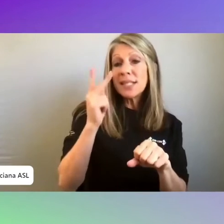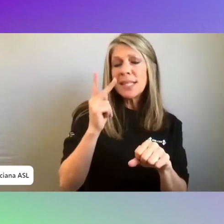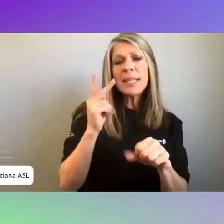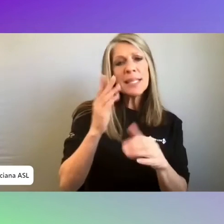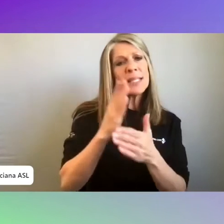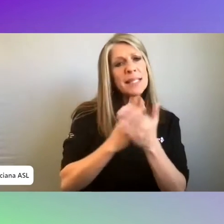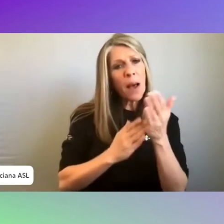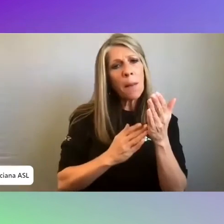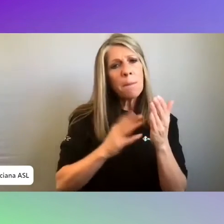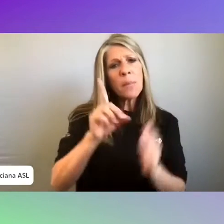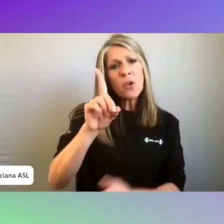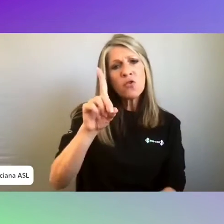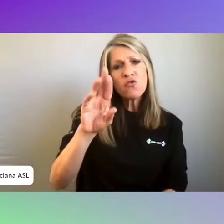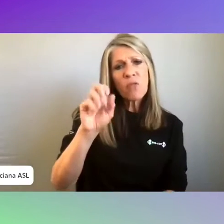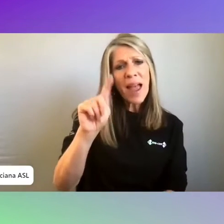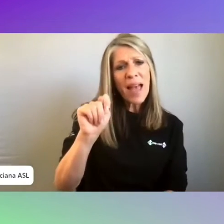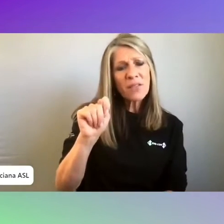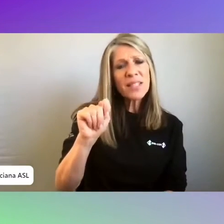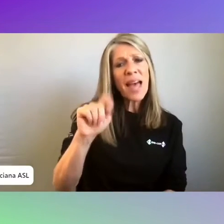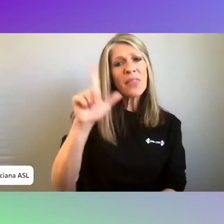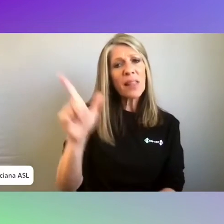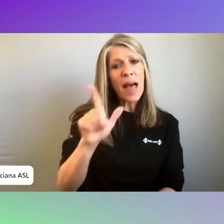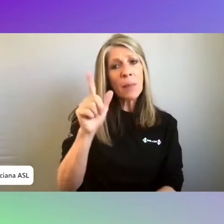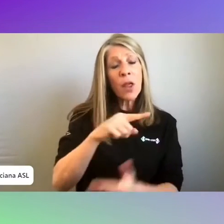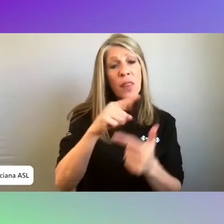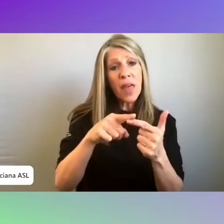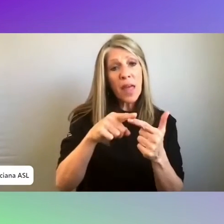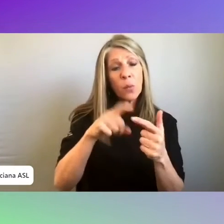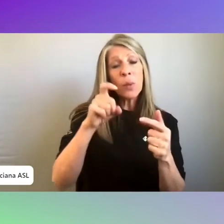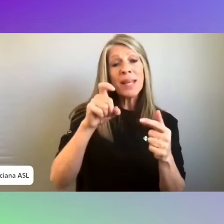meet your needs period so we've got pretty refined